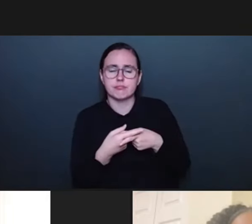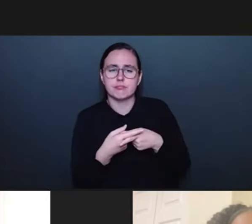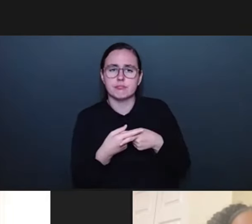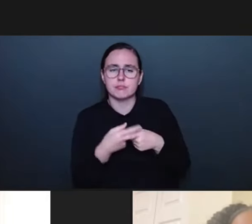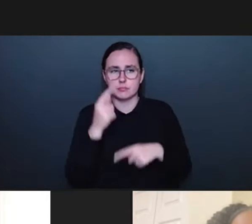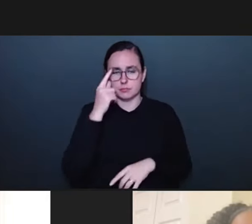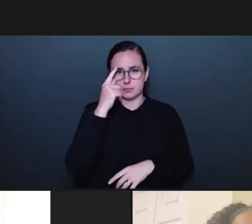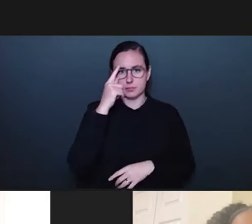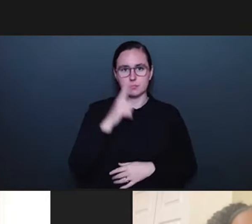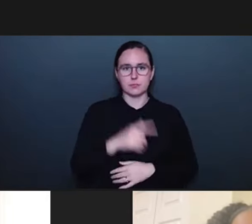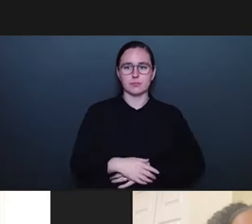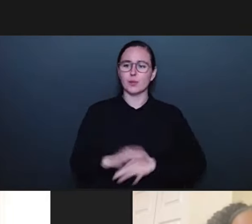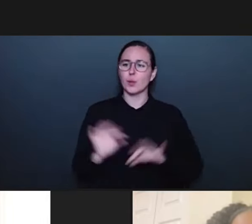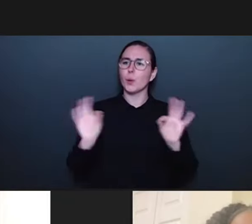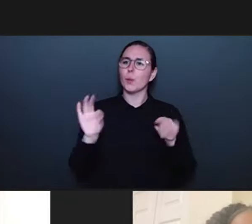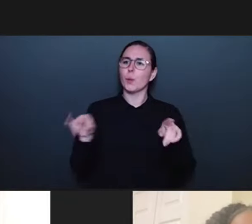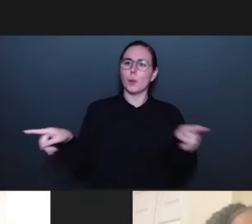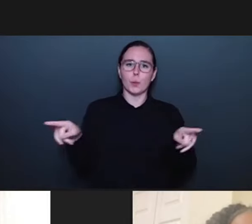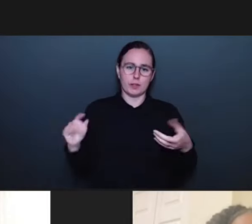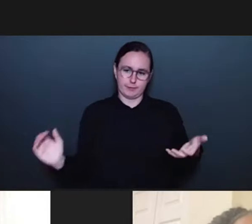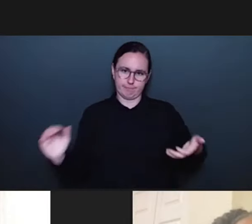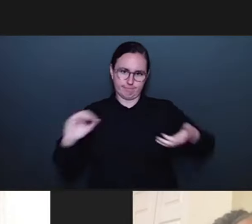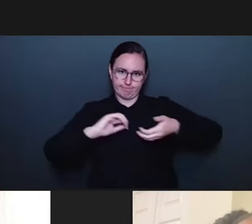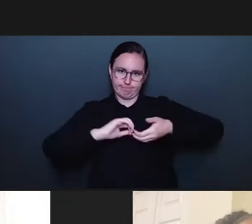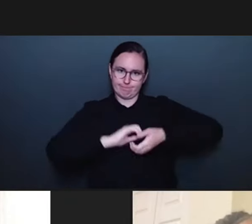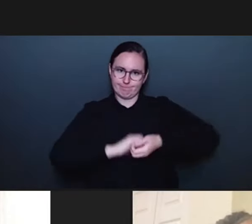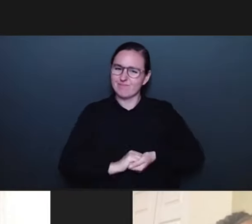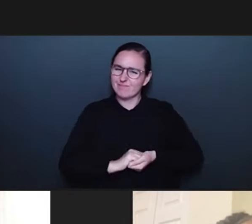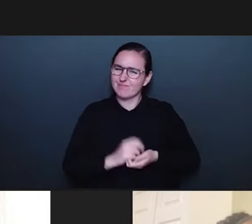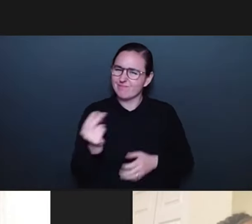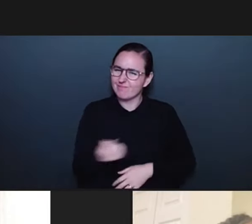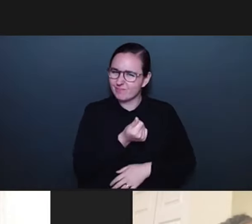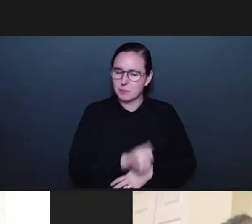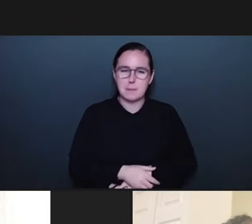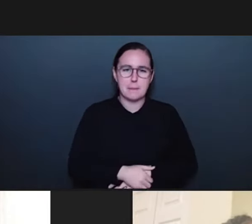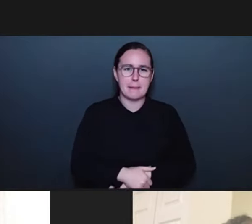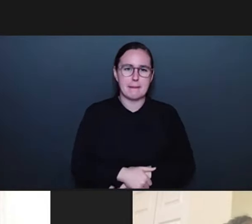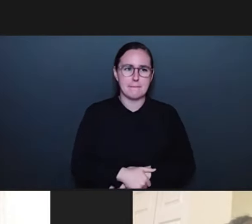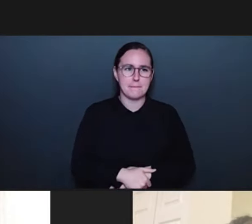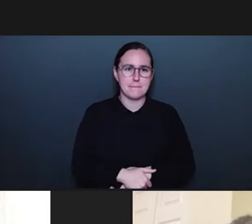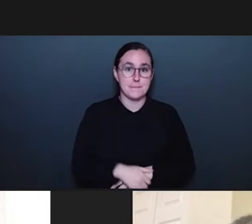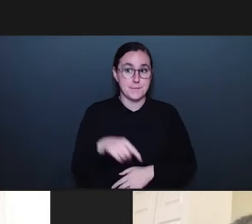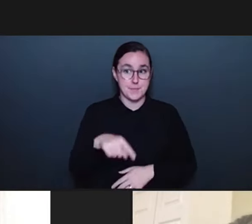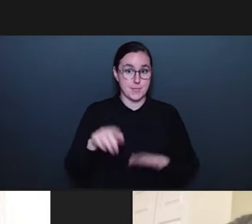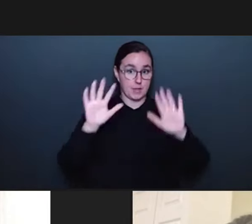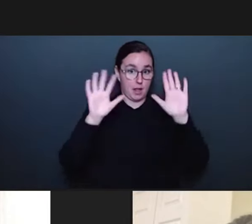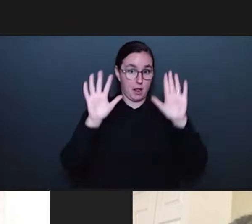to do to address climate action. So let me just stop by saying the four things I listed inclusion,